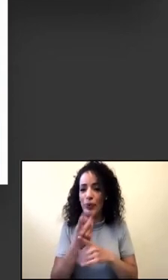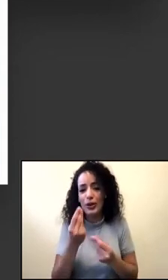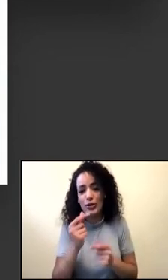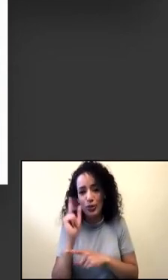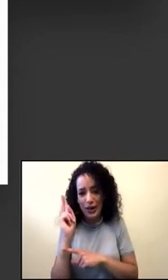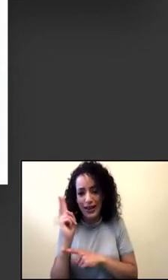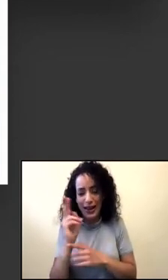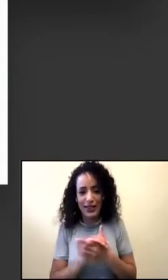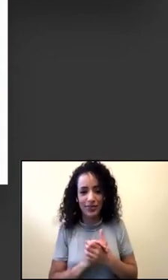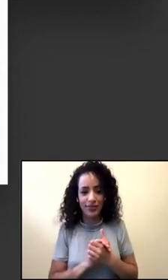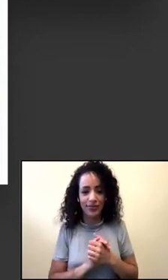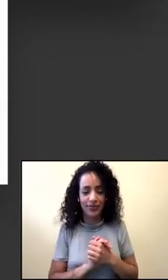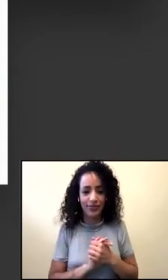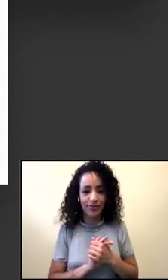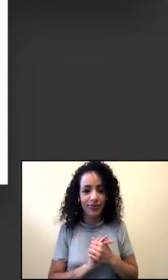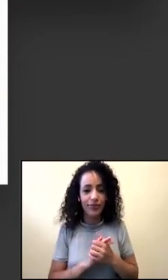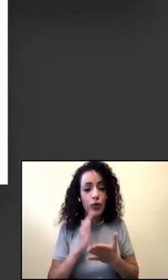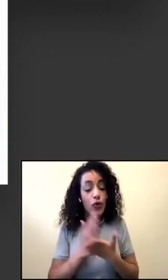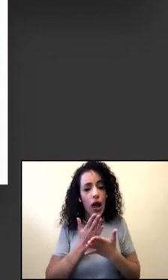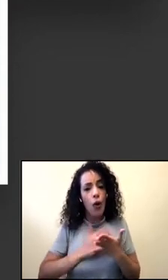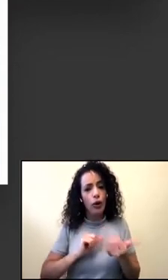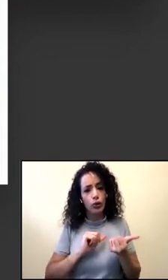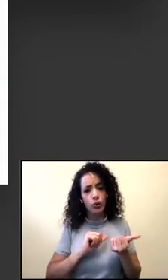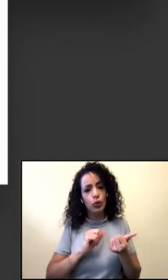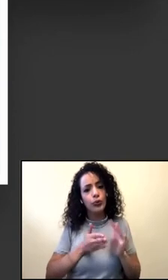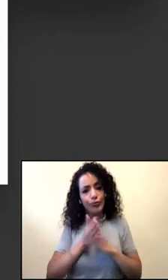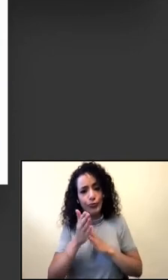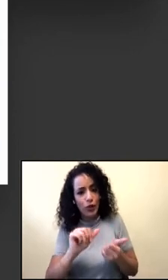I suppose I wanted to then move on, and you've kind of bridged us into that. But to think about